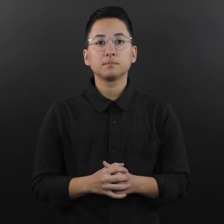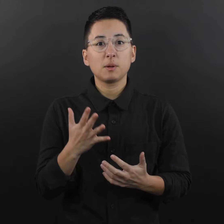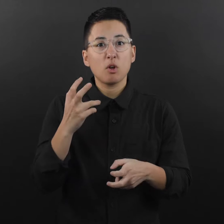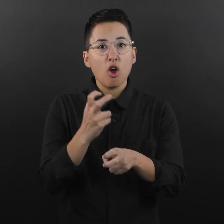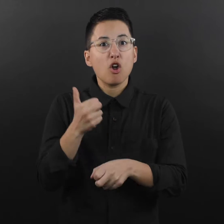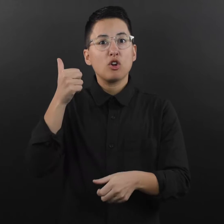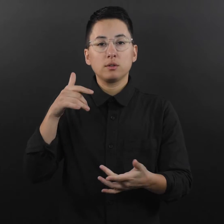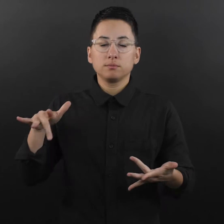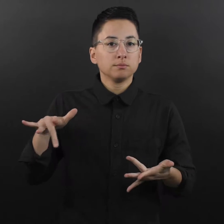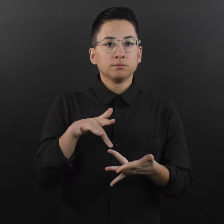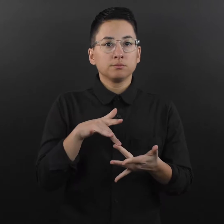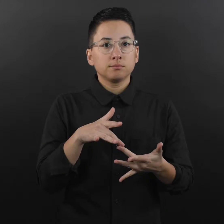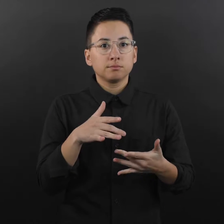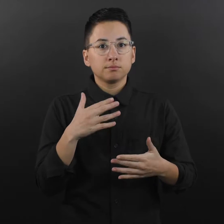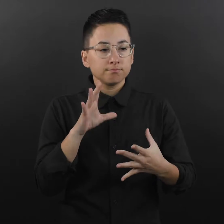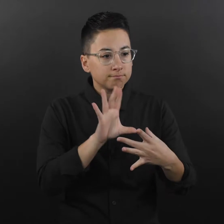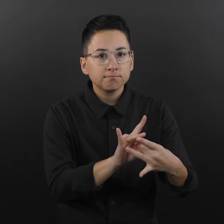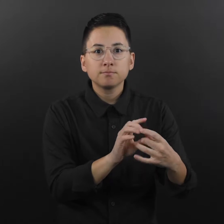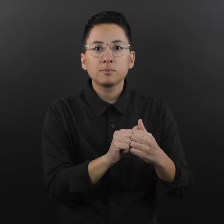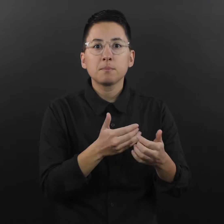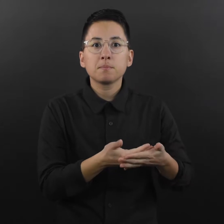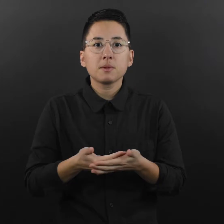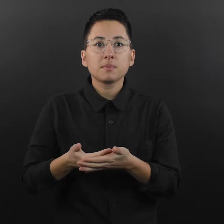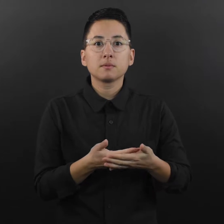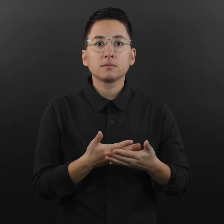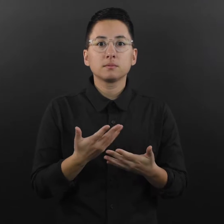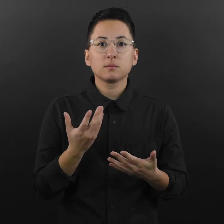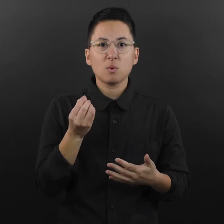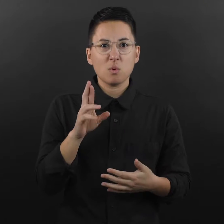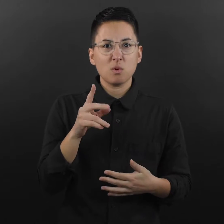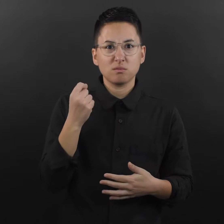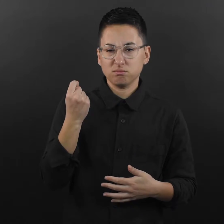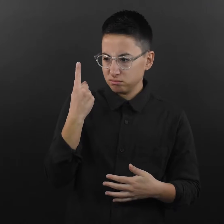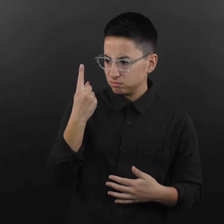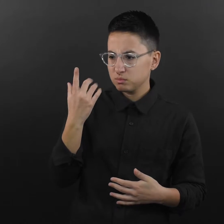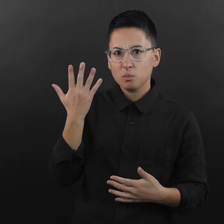It can be harder to be present for your baby and understand what he or she needs